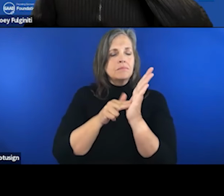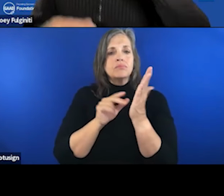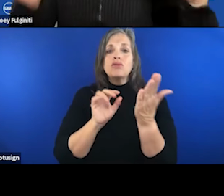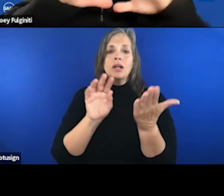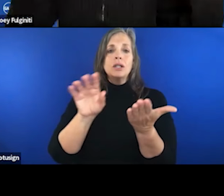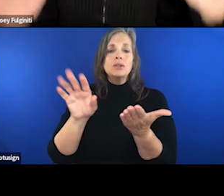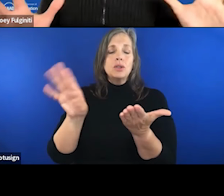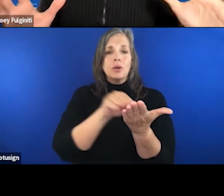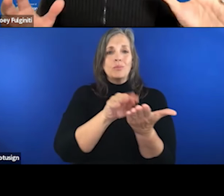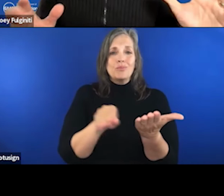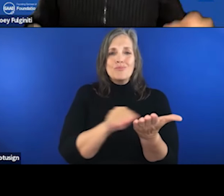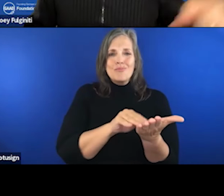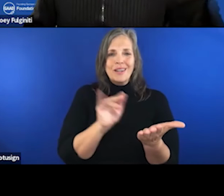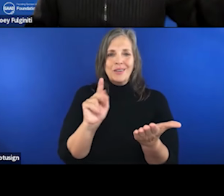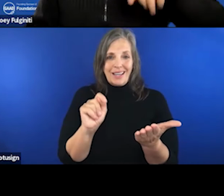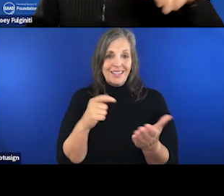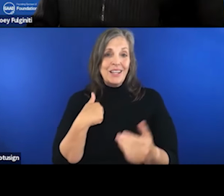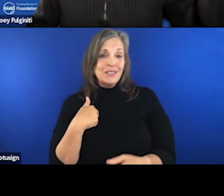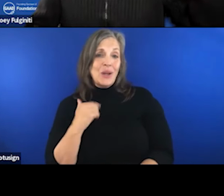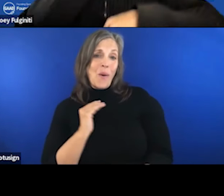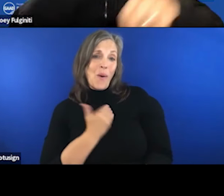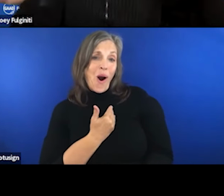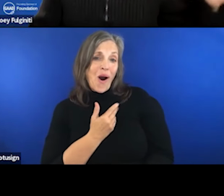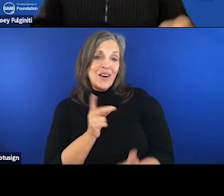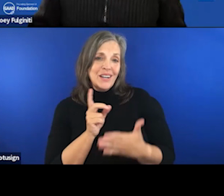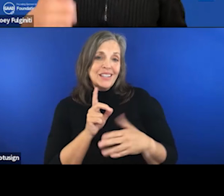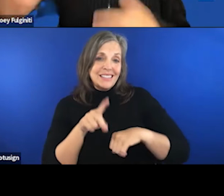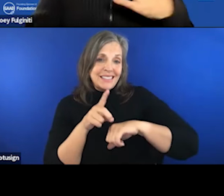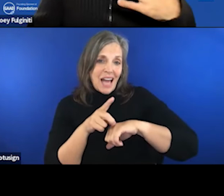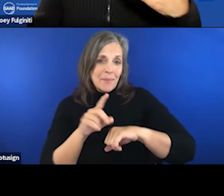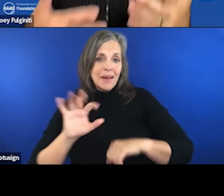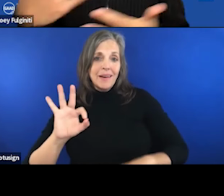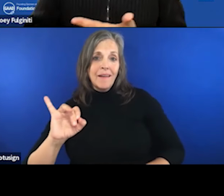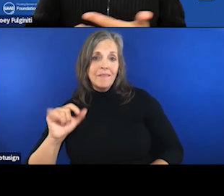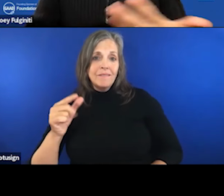diamond Figma account and now all my designers can pull from this we've also like I said whenever we